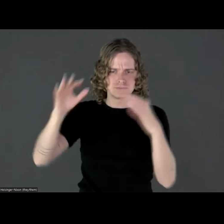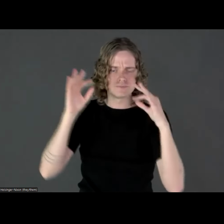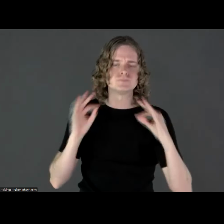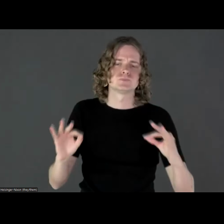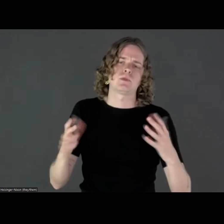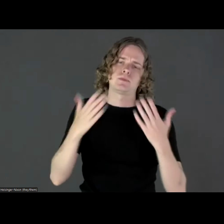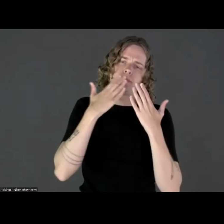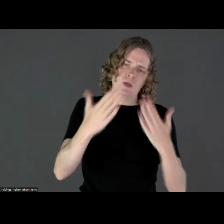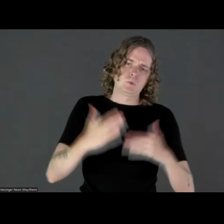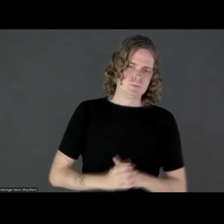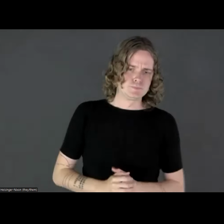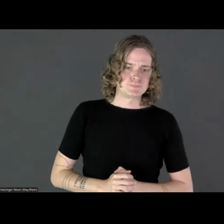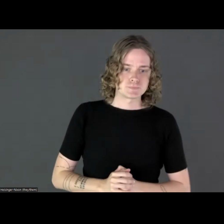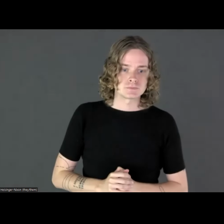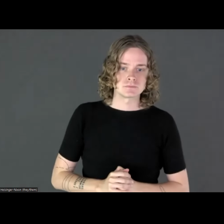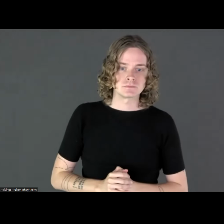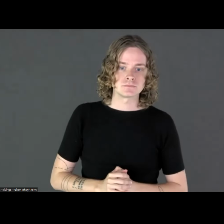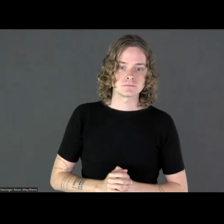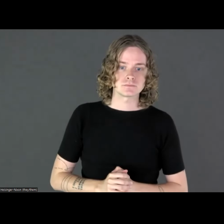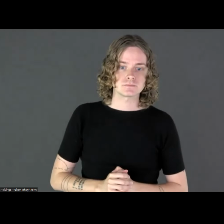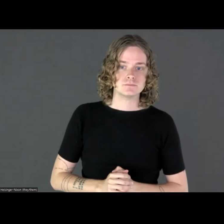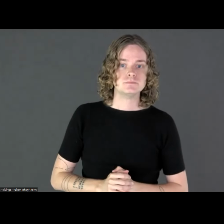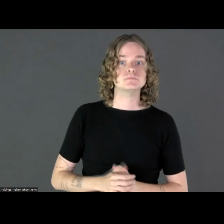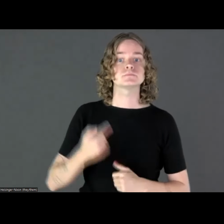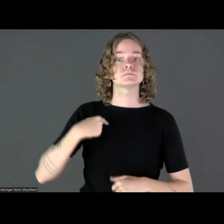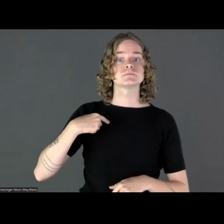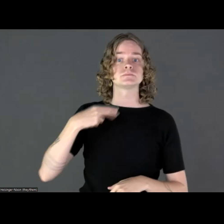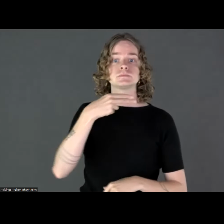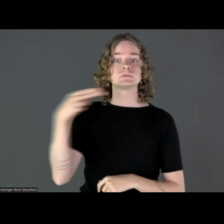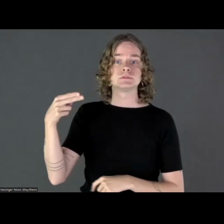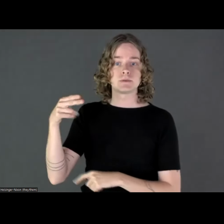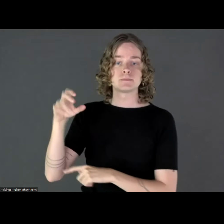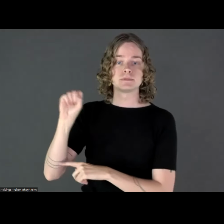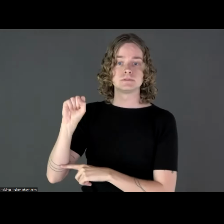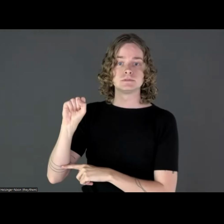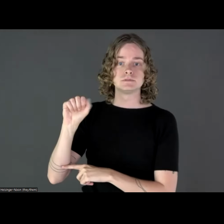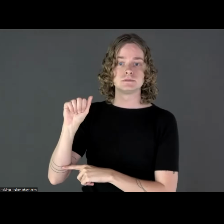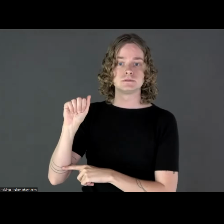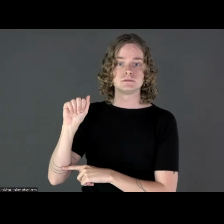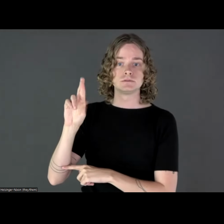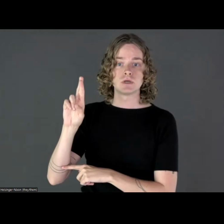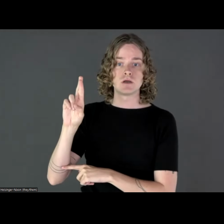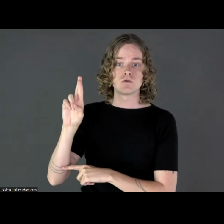I'm an innovation manager for the Humanitarian and Innovation Fund at Elhra leading a portfolio